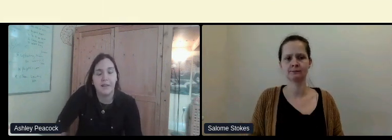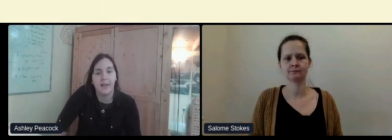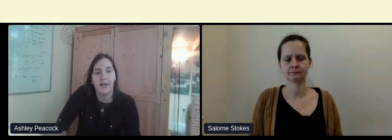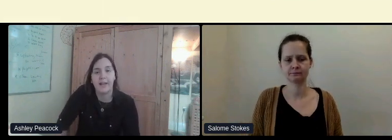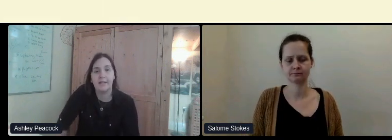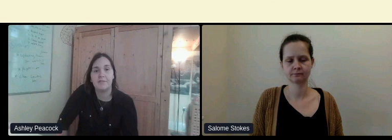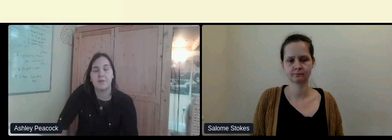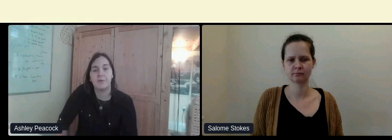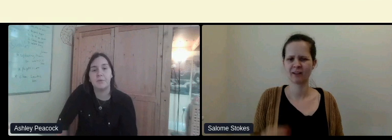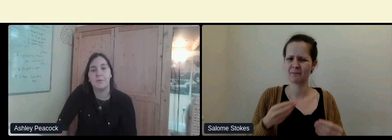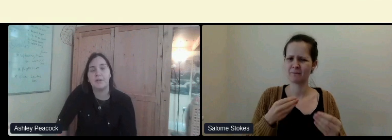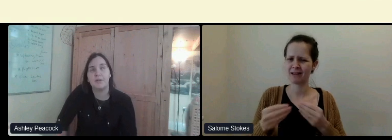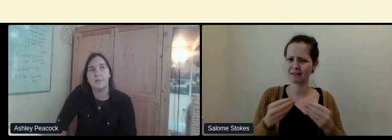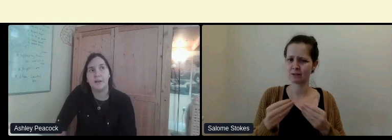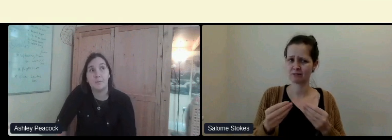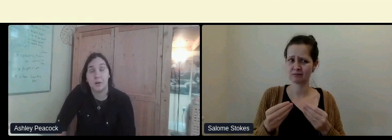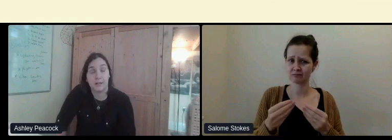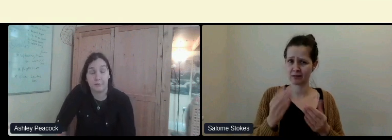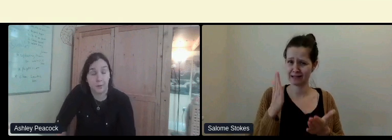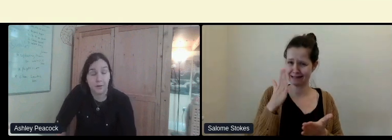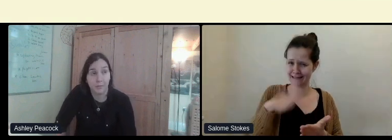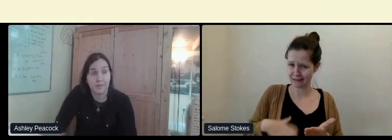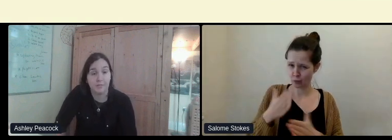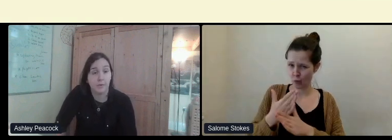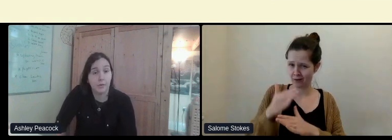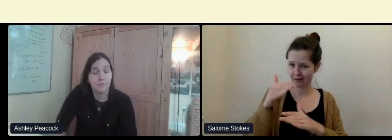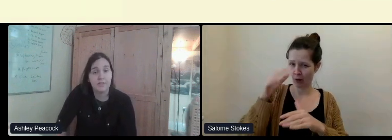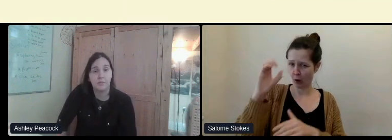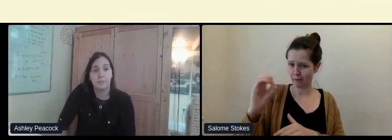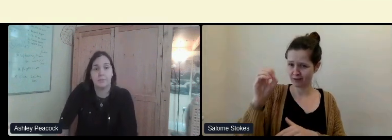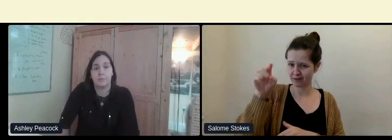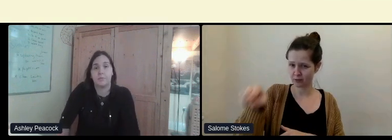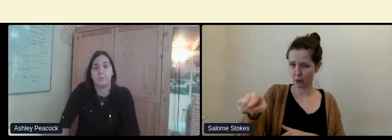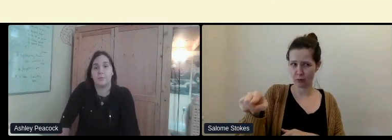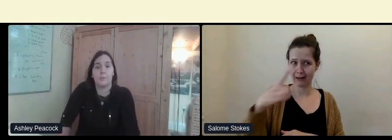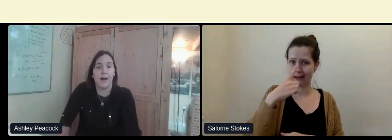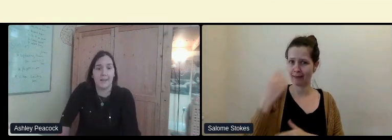and if so what and if work can't be done from home, for example, why?